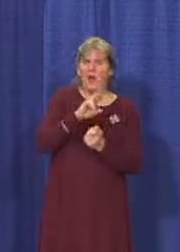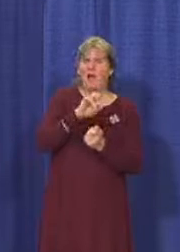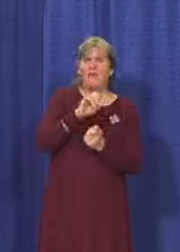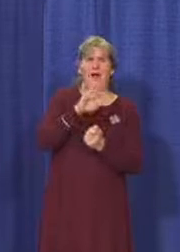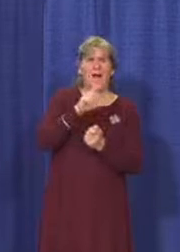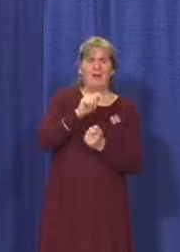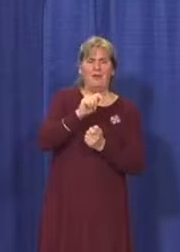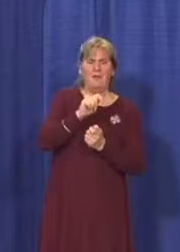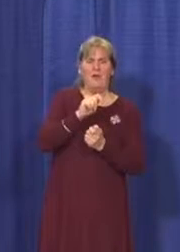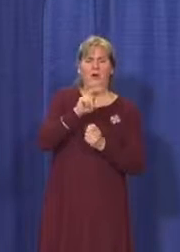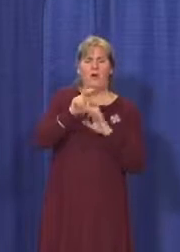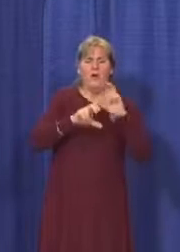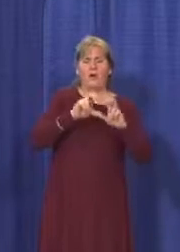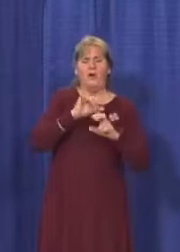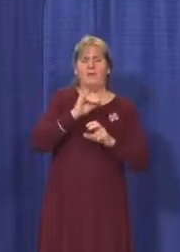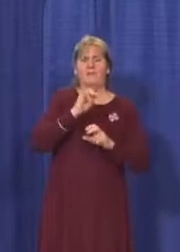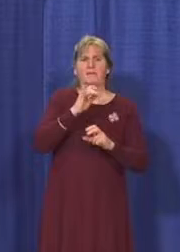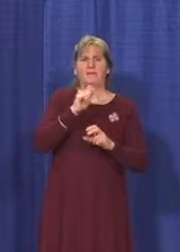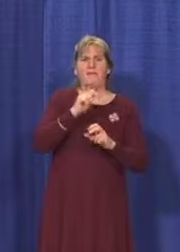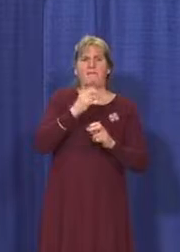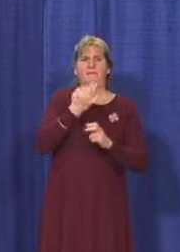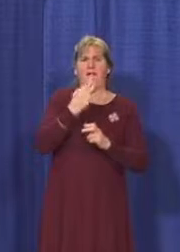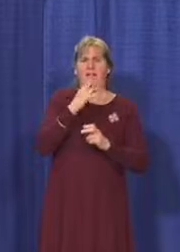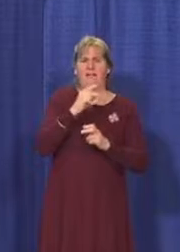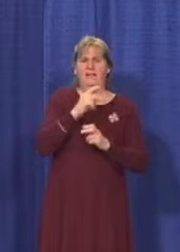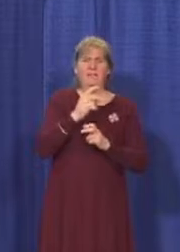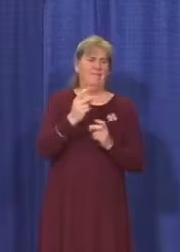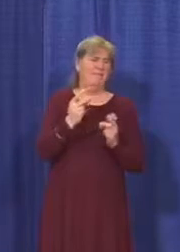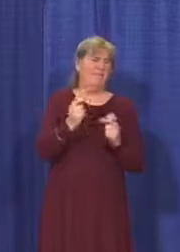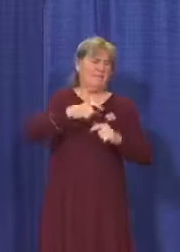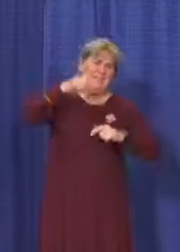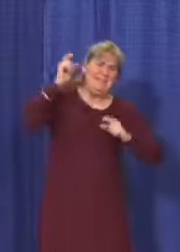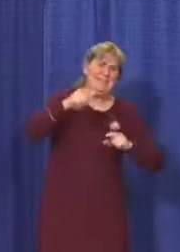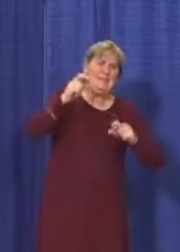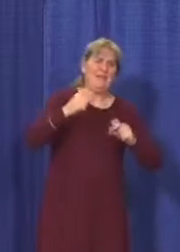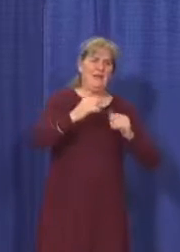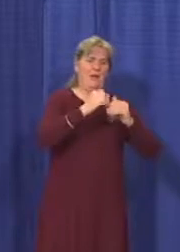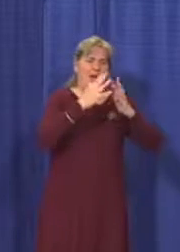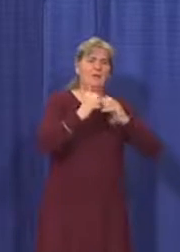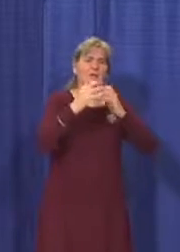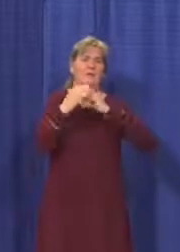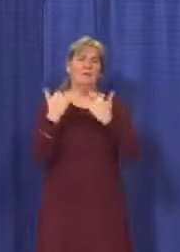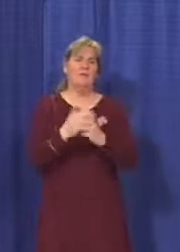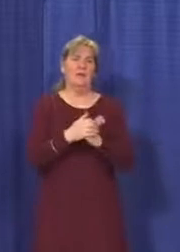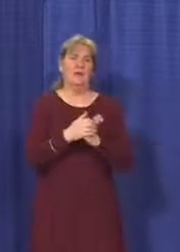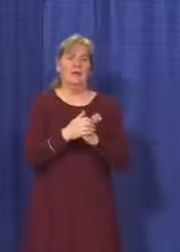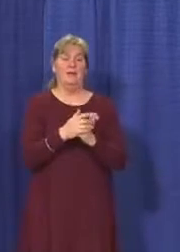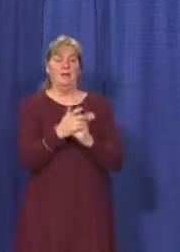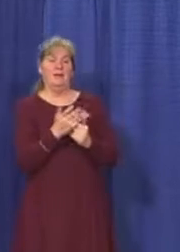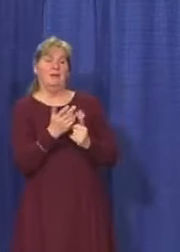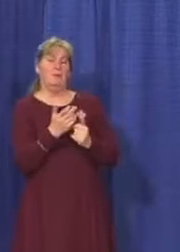Because he said that Yukon needs a particular carve out within the investment fund to deal with the immediate pressures.